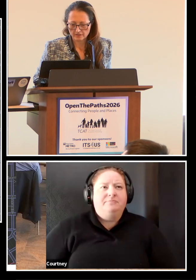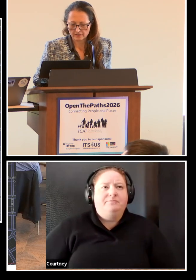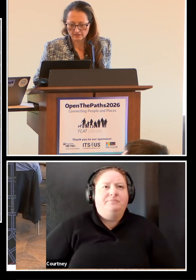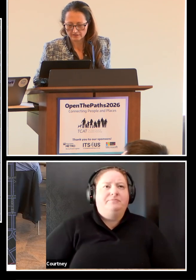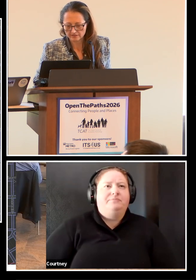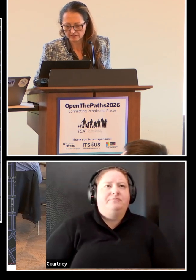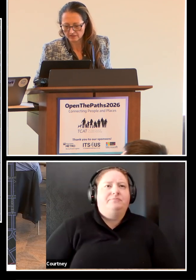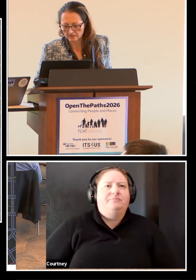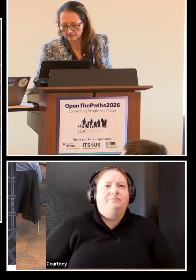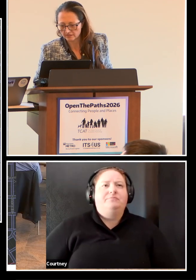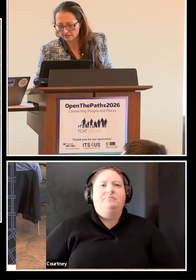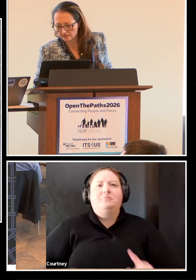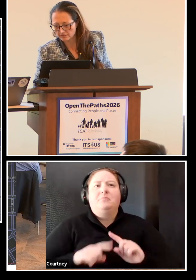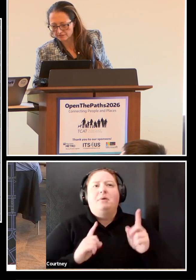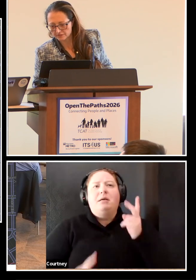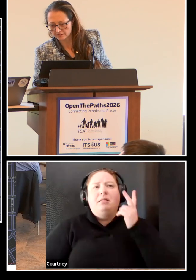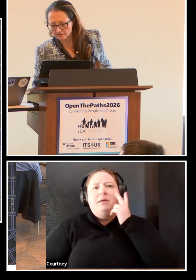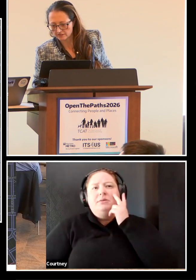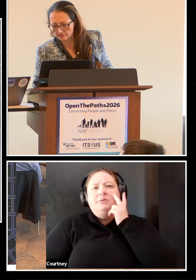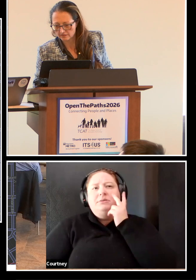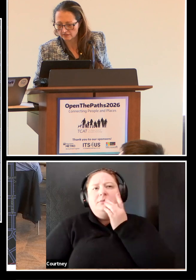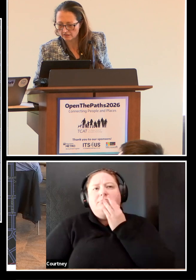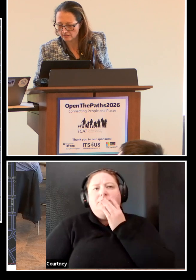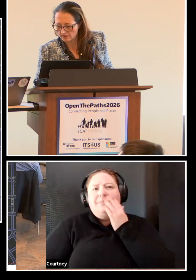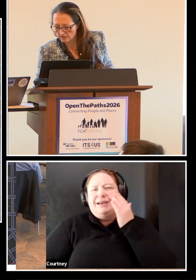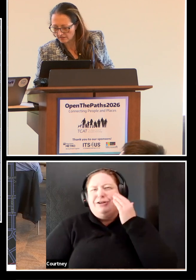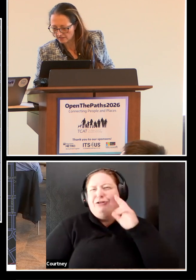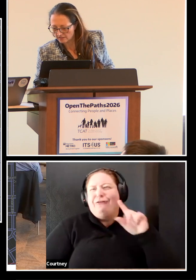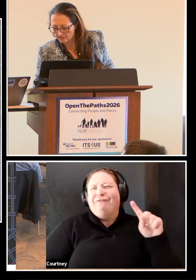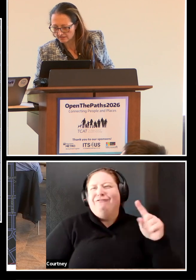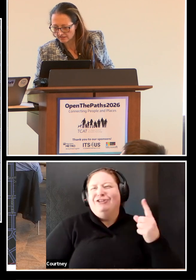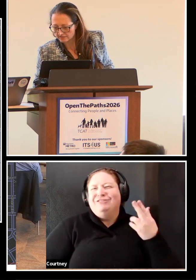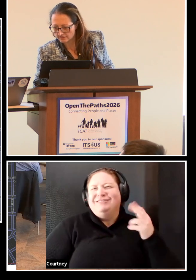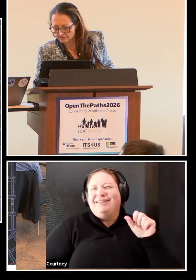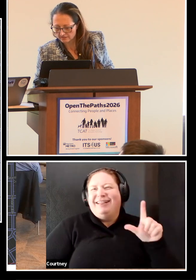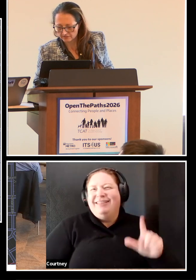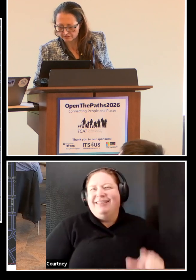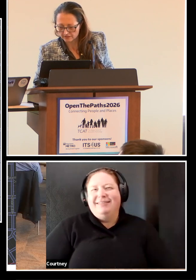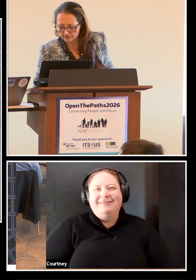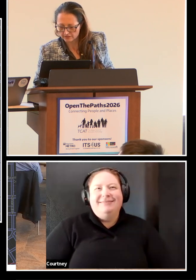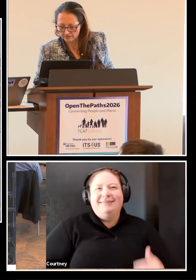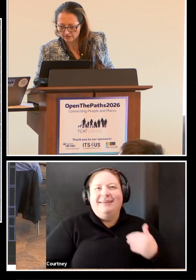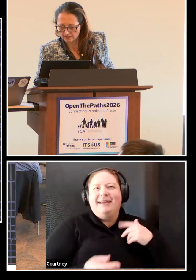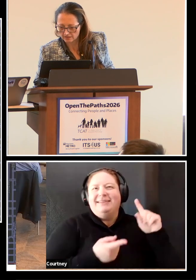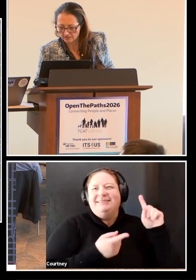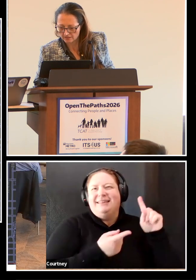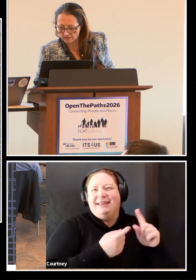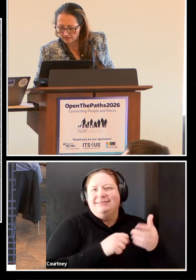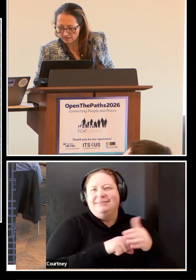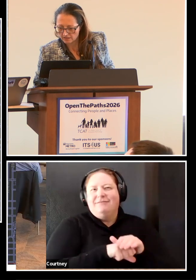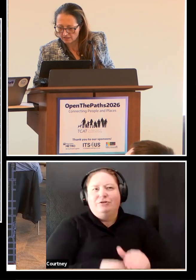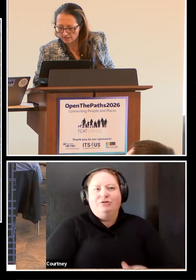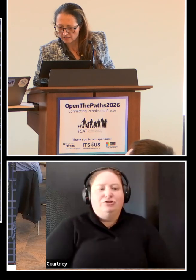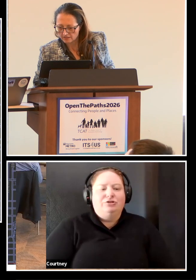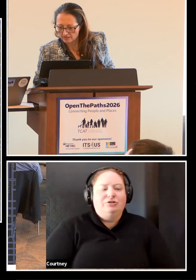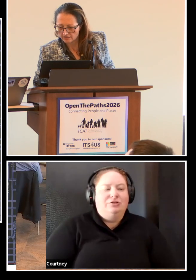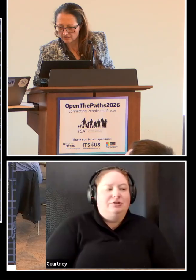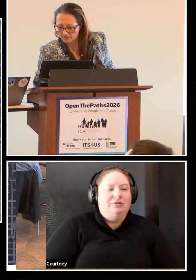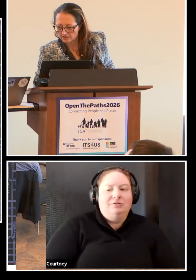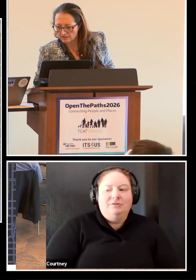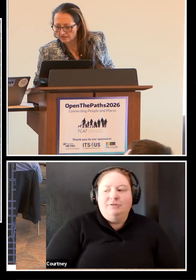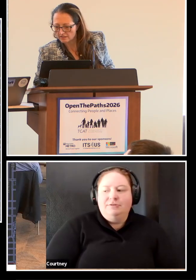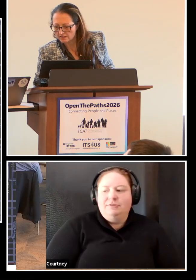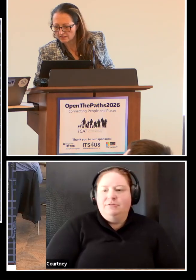But let's say I know First Hill has less coverage.